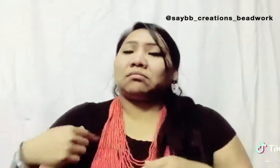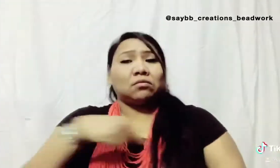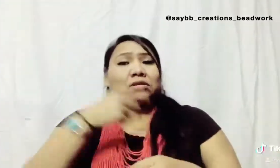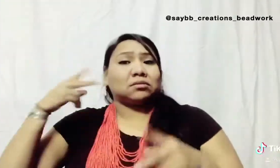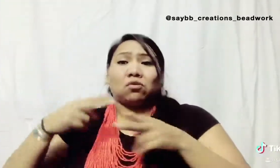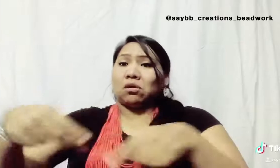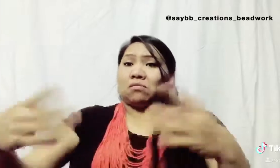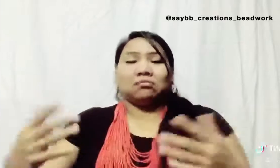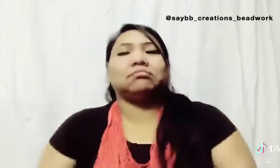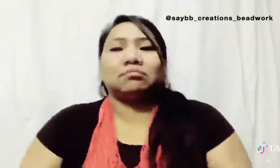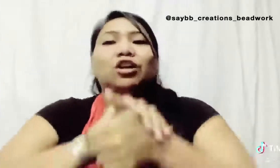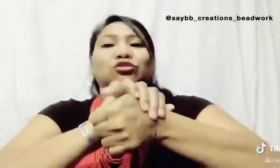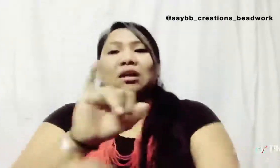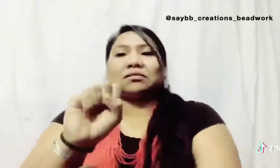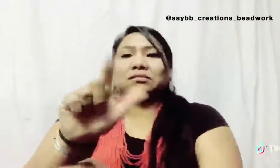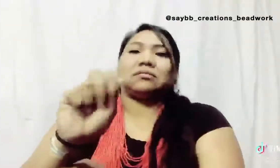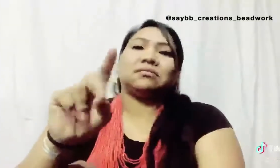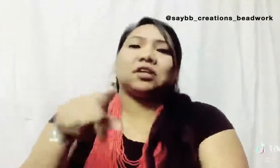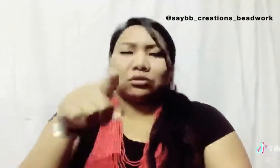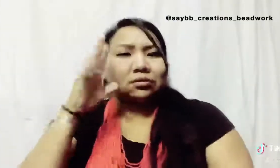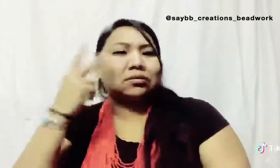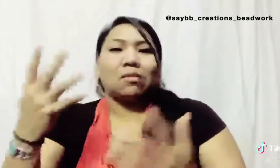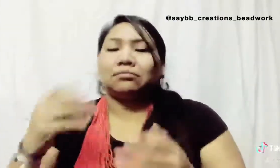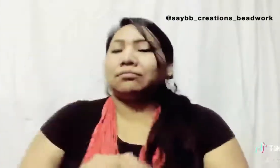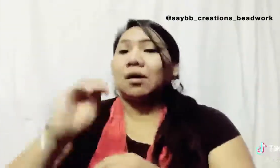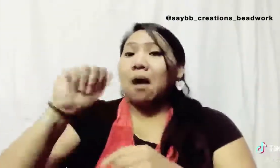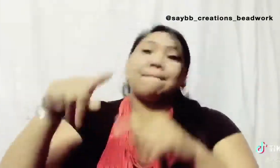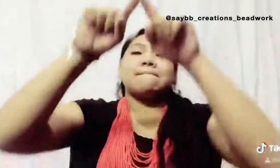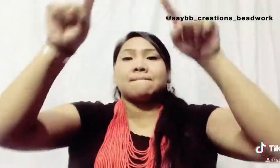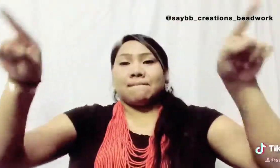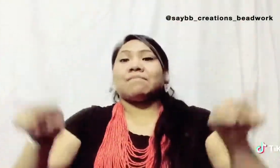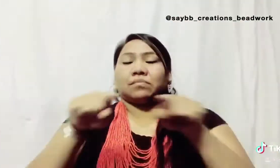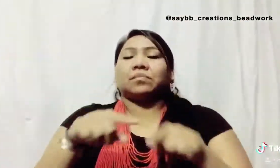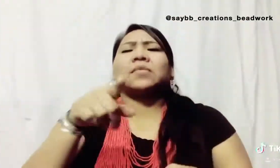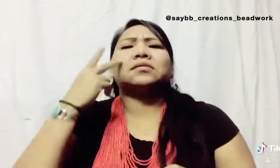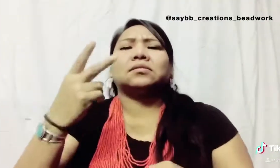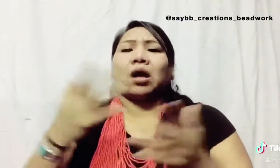we call this country “Turtle Island.” Look at the map and you will see an image of a turtle;